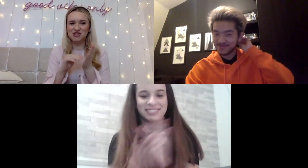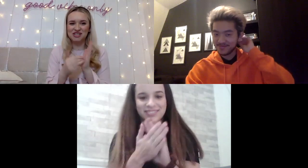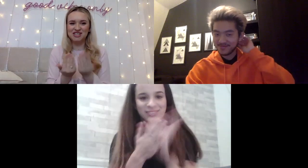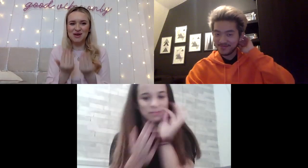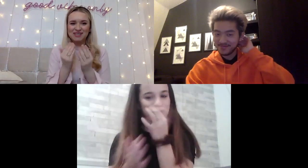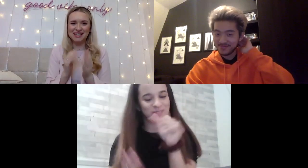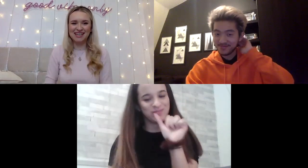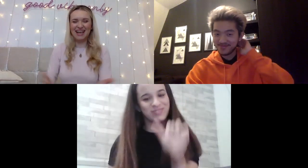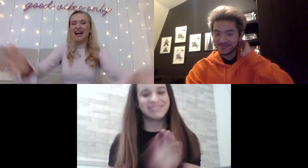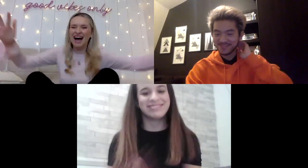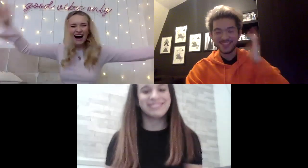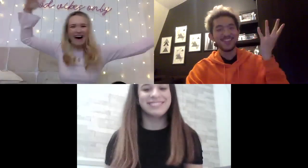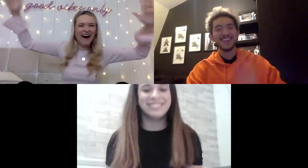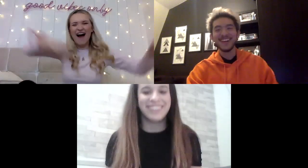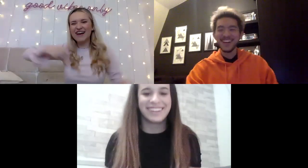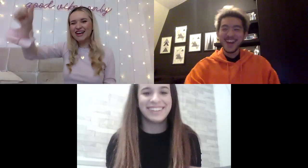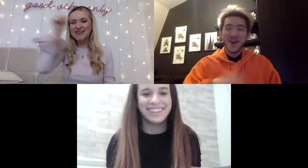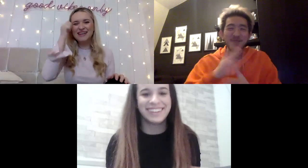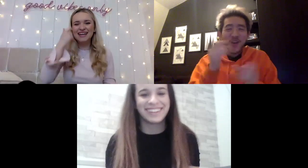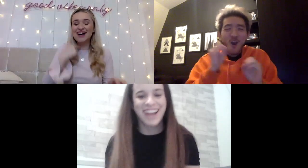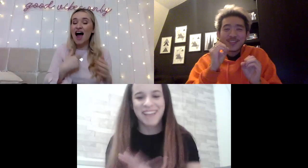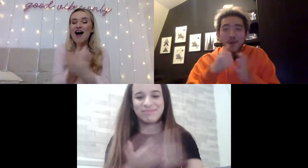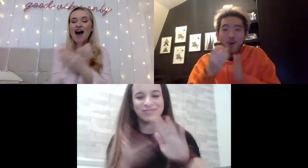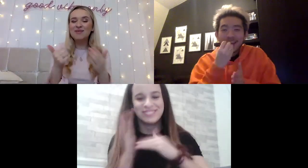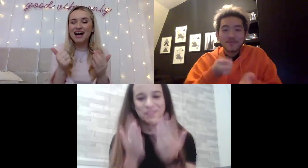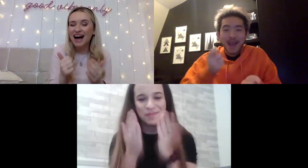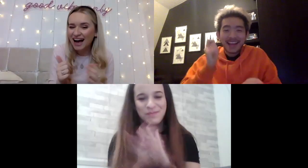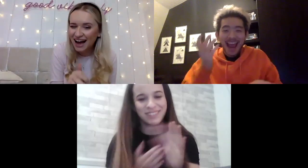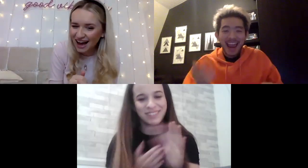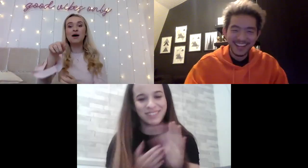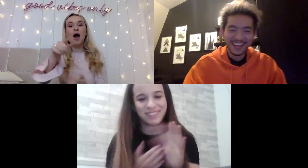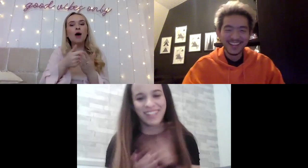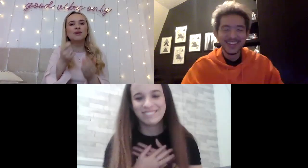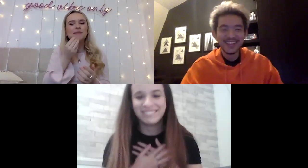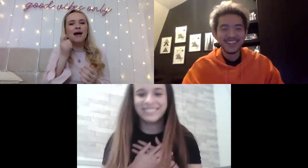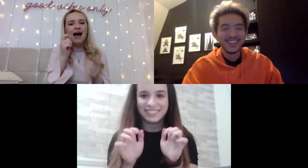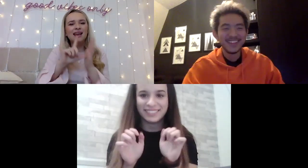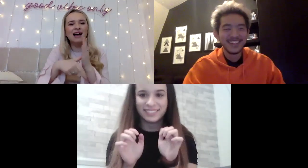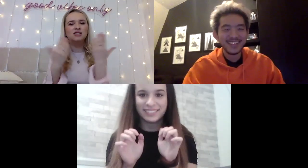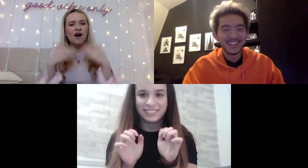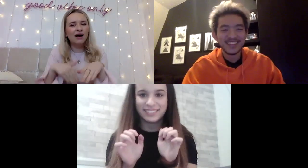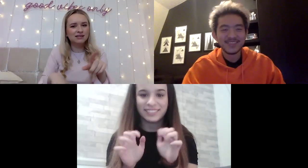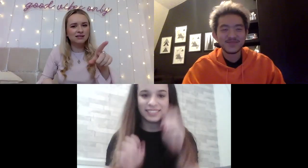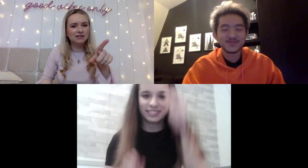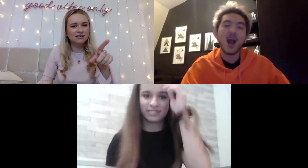Jem: Well done Jasmine, you got it right Jas: Yay! I knew it B: She always eat pancake! Jas: Yes but she loves to eat pancakes at night